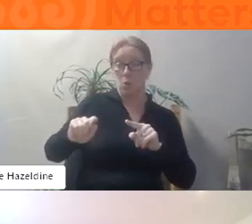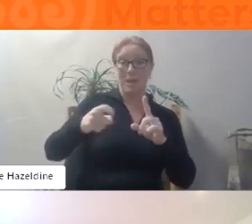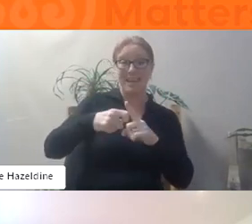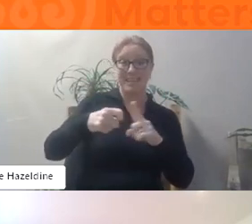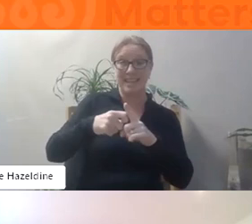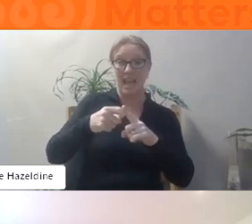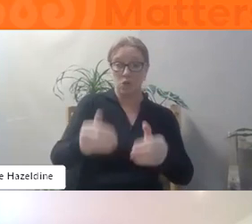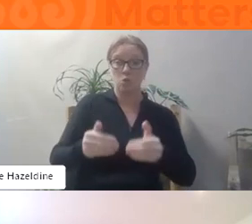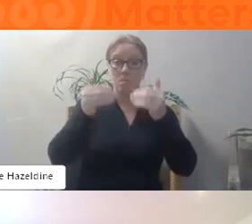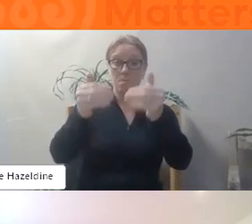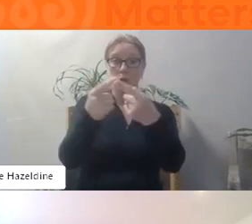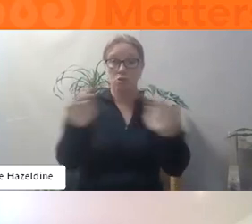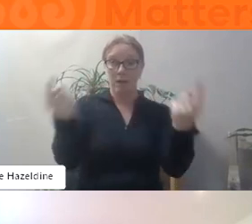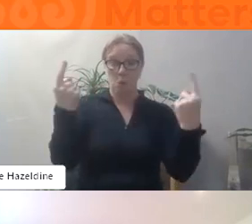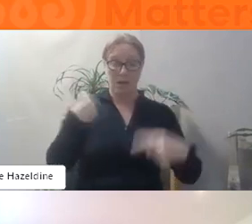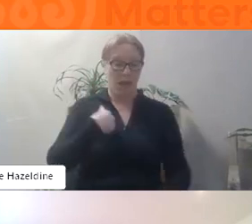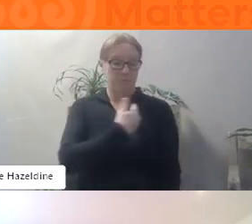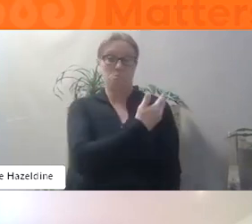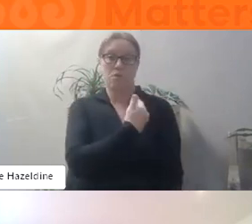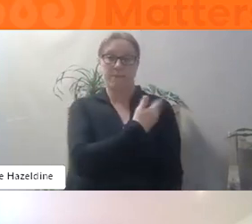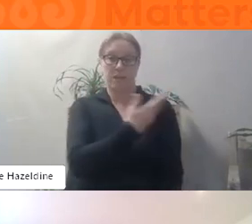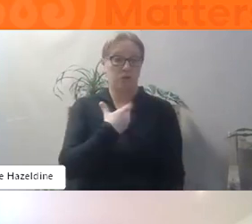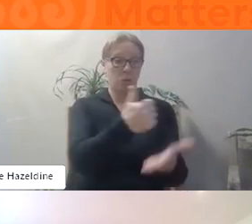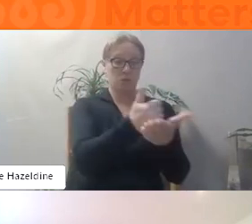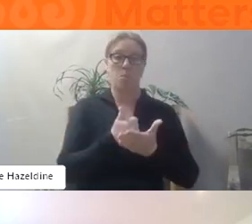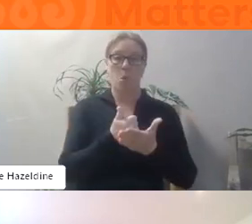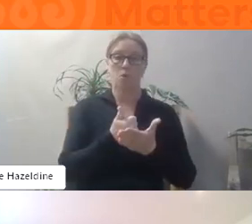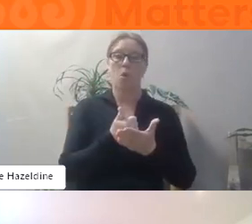extremely privileged to have had the support of the TalkLink Trust